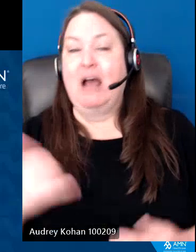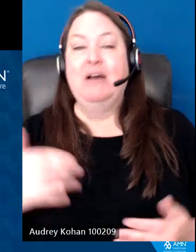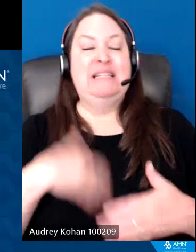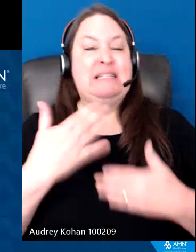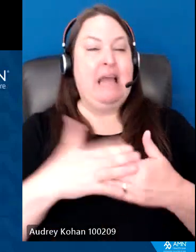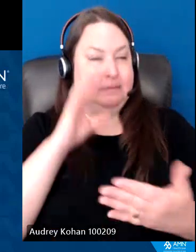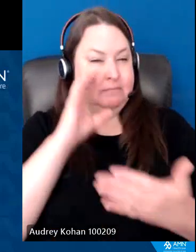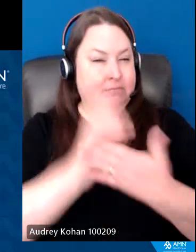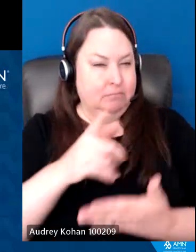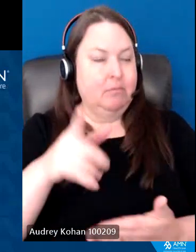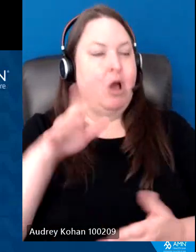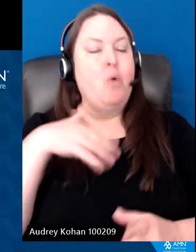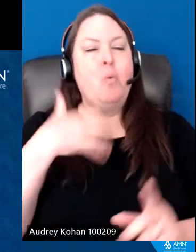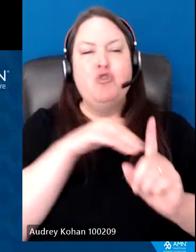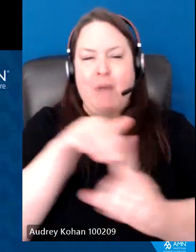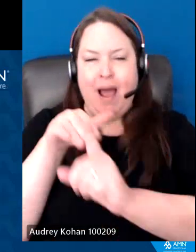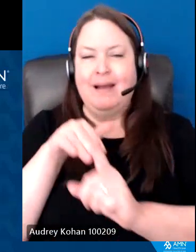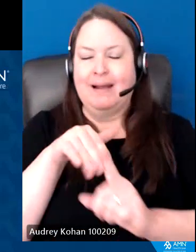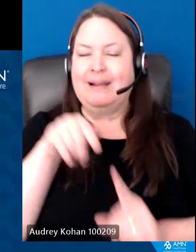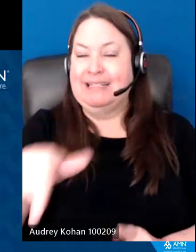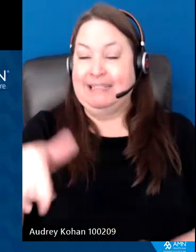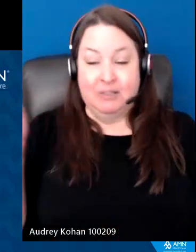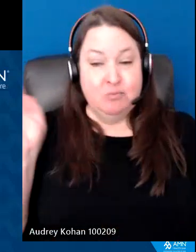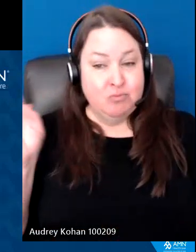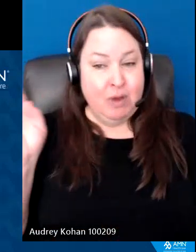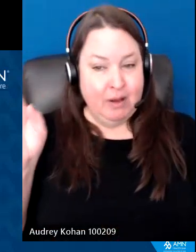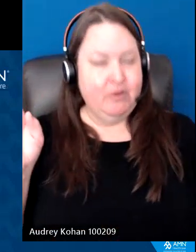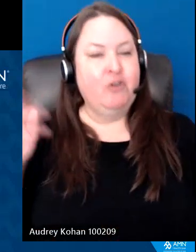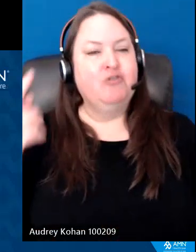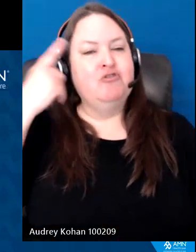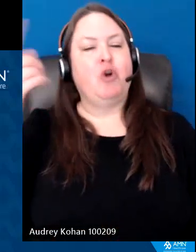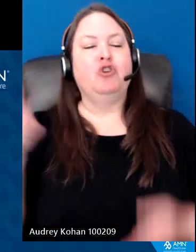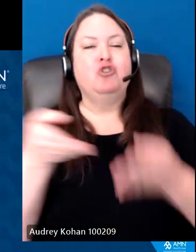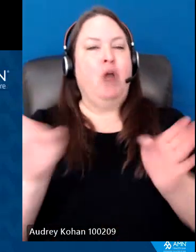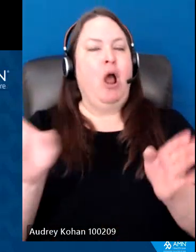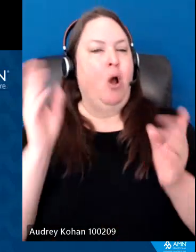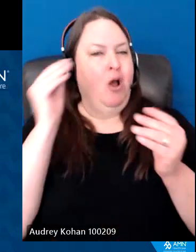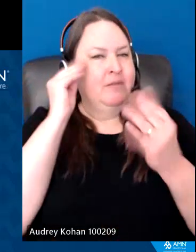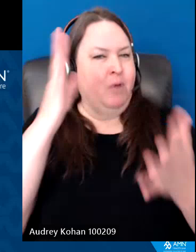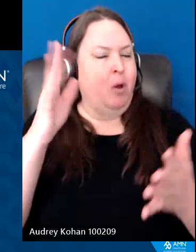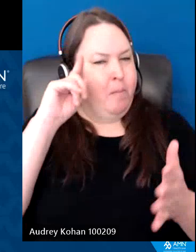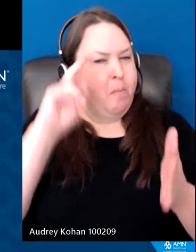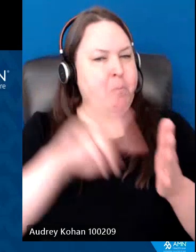a reminder please that these presentations are for General informational purposes only nothing